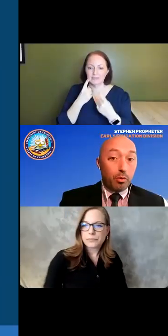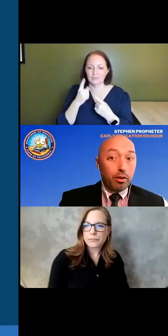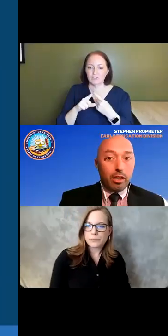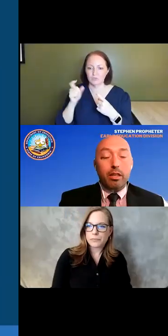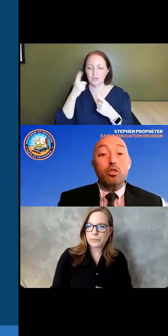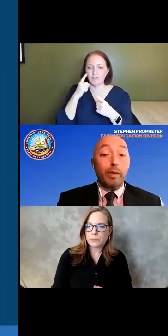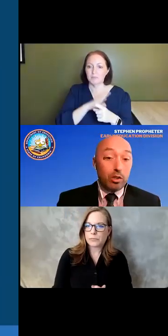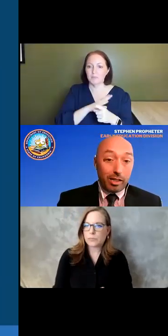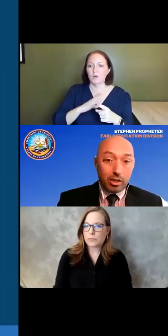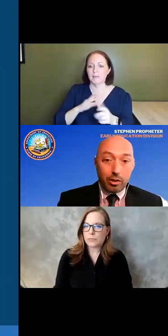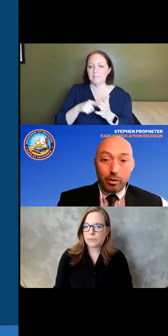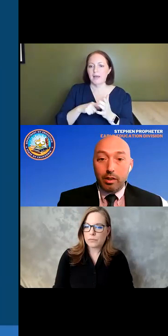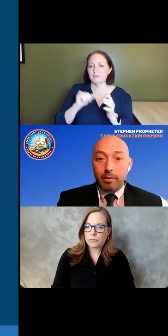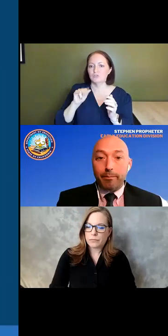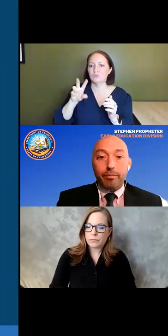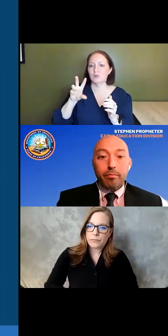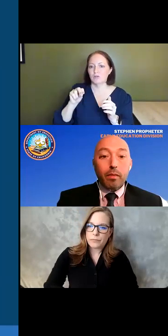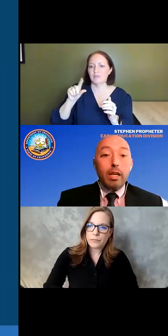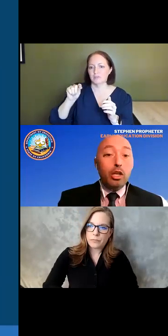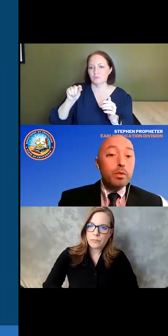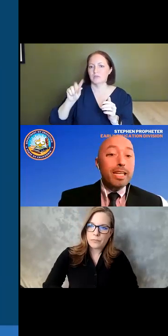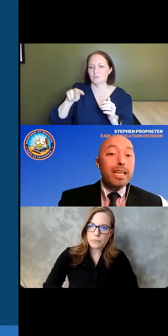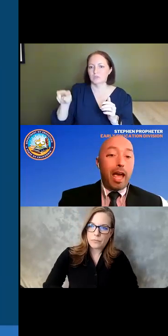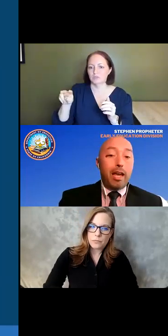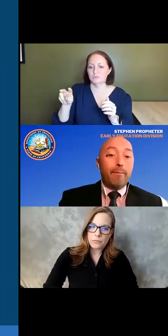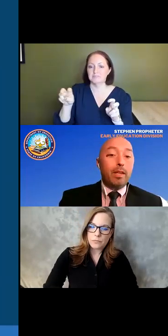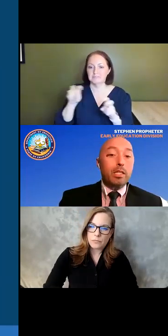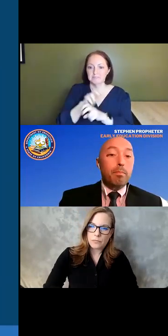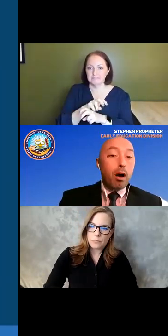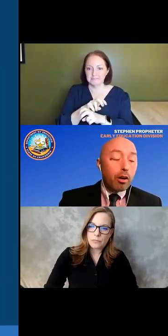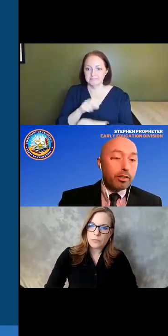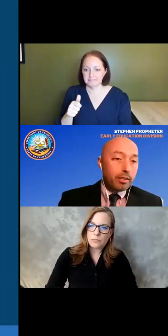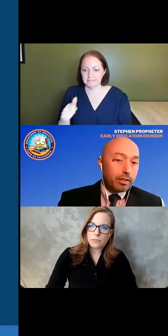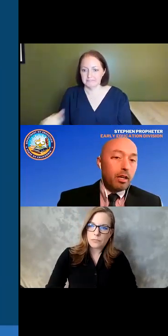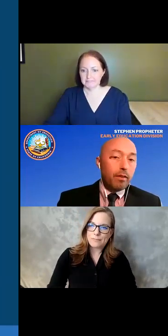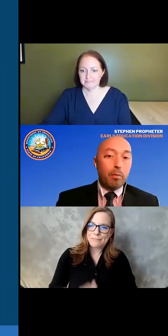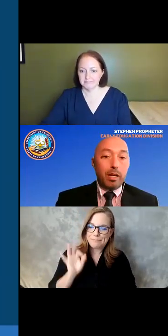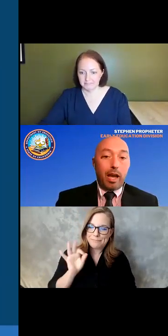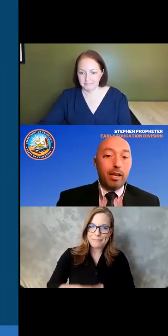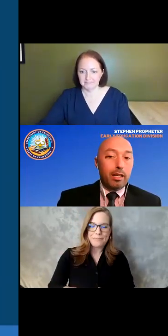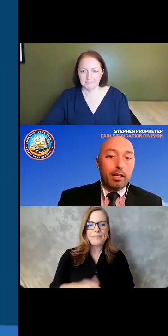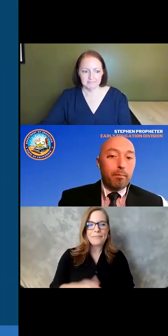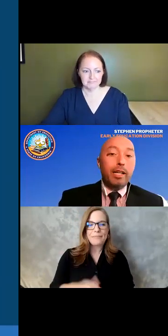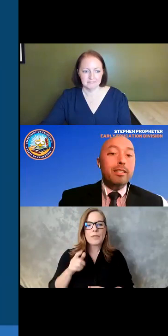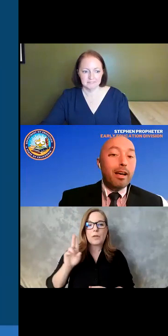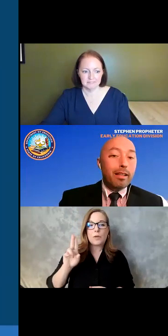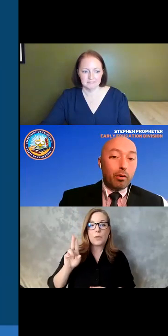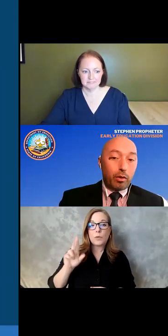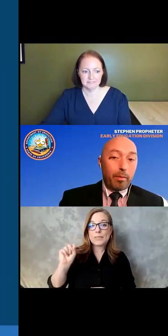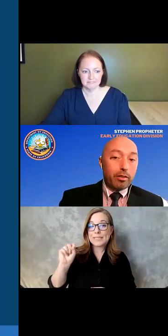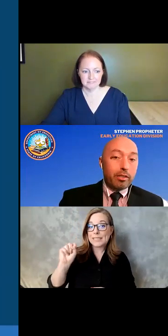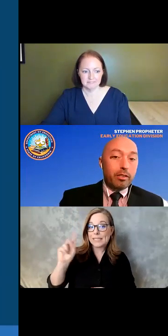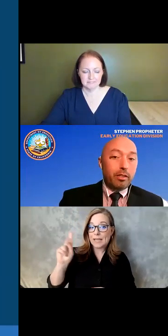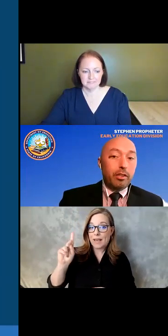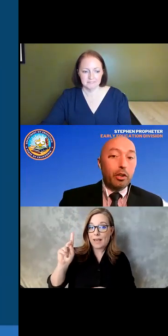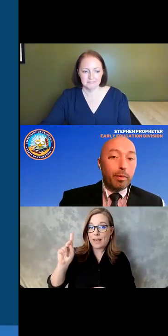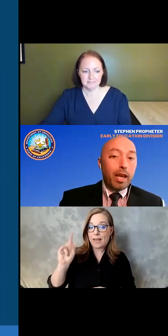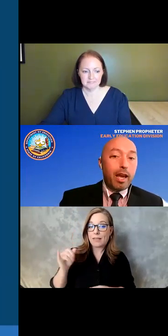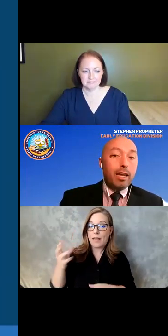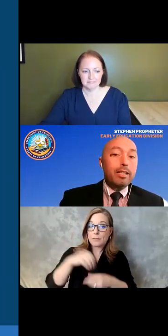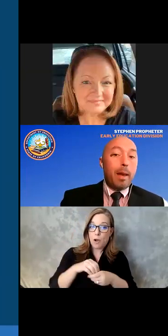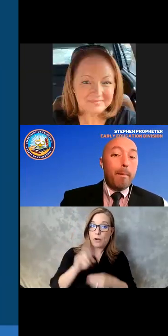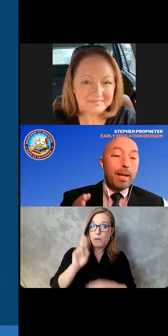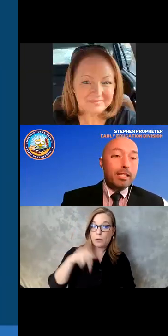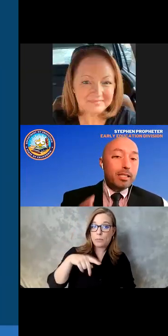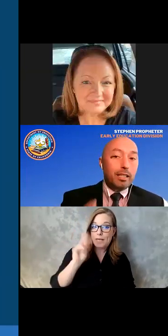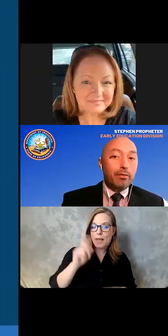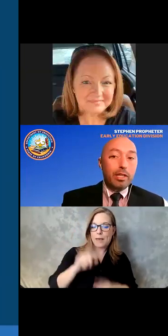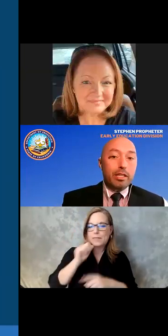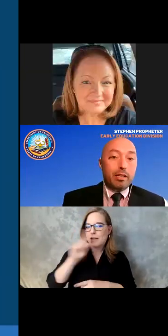June 30 2022. UTK is part of UPK but it's not the only part. UPK is a mixed delivery